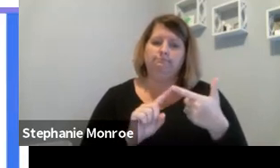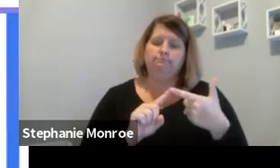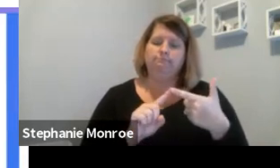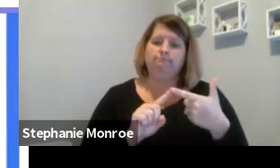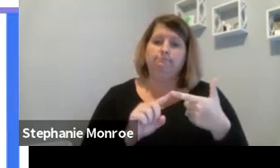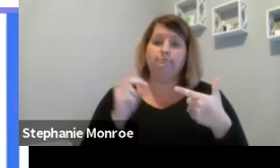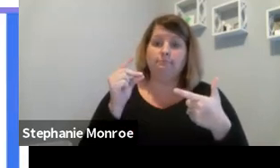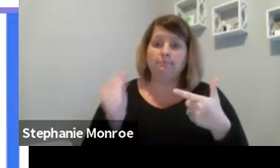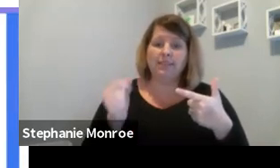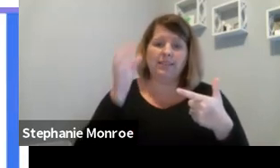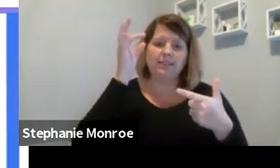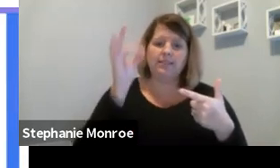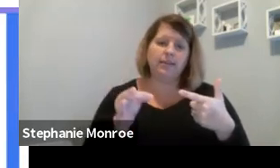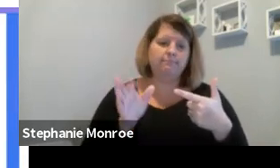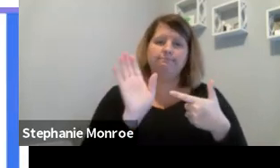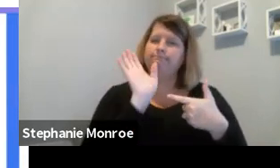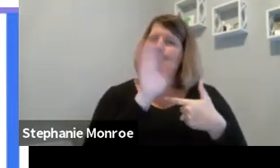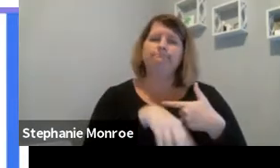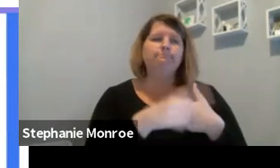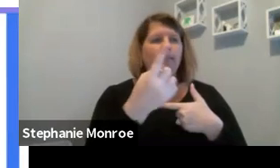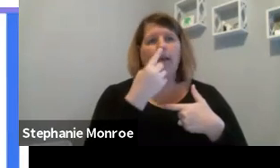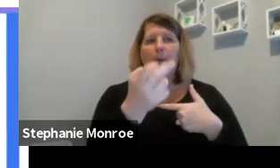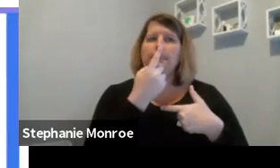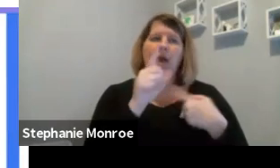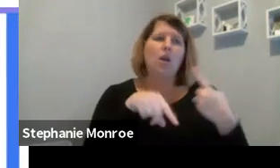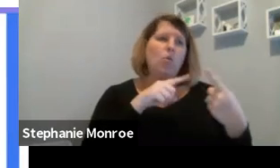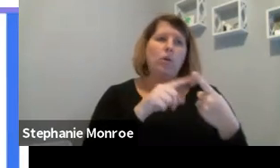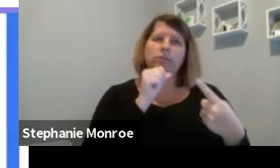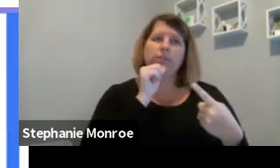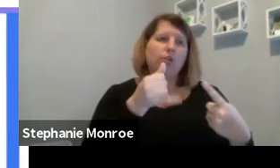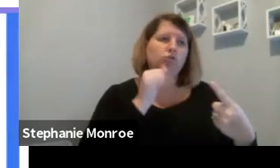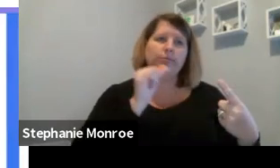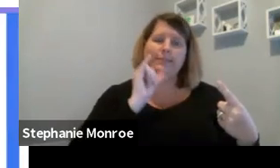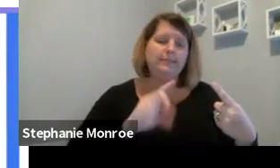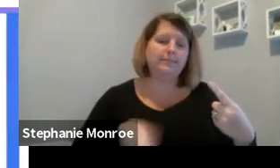immediately decide to have her return when she is sober,